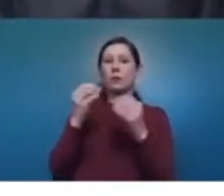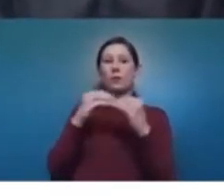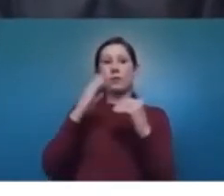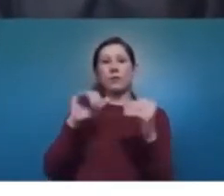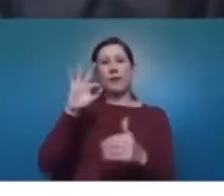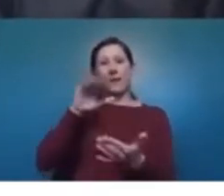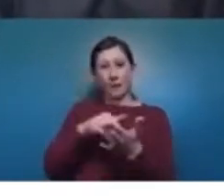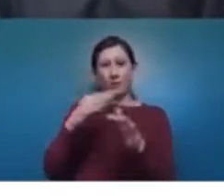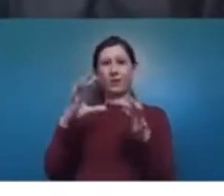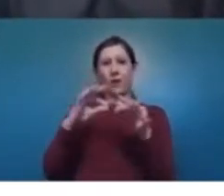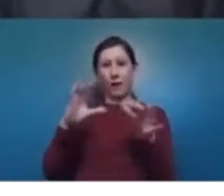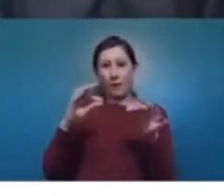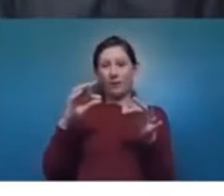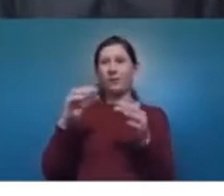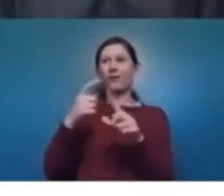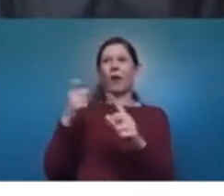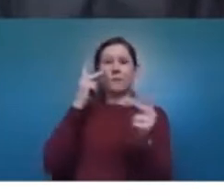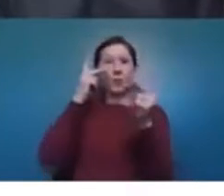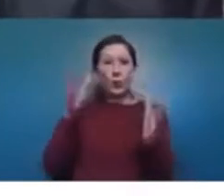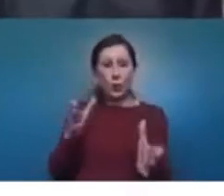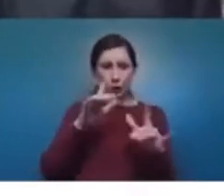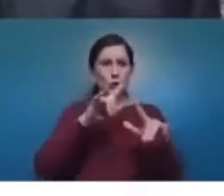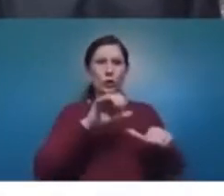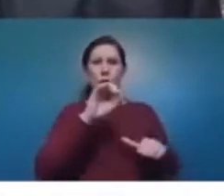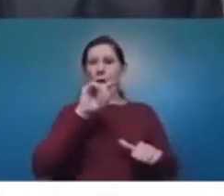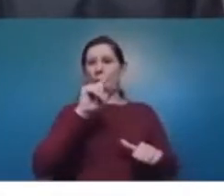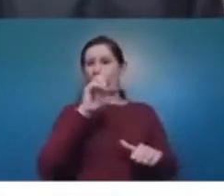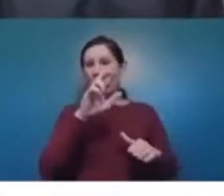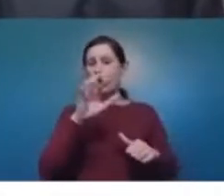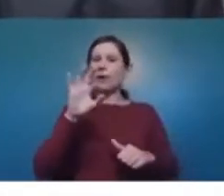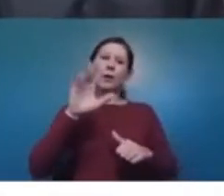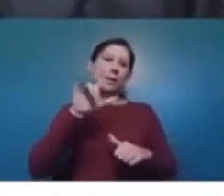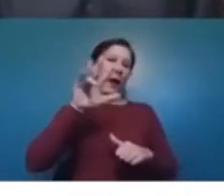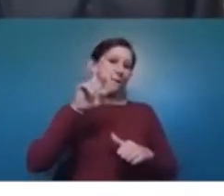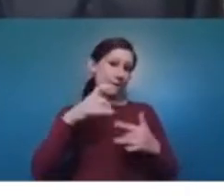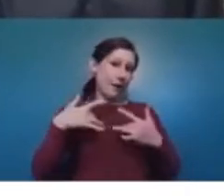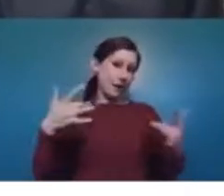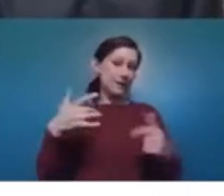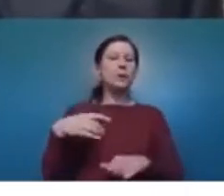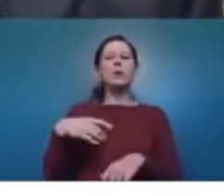comments from our viewers during our Breakfast with the Otters Facebook live event. We'll continue to build our content